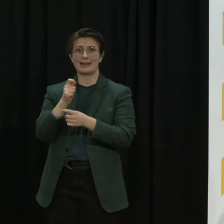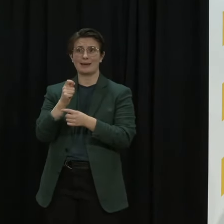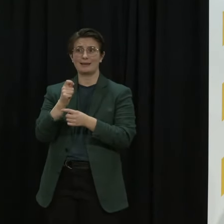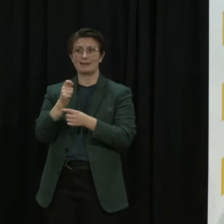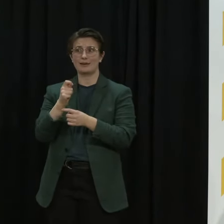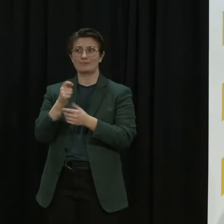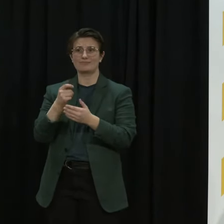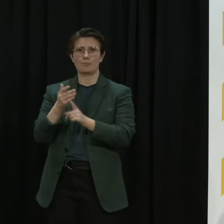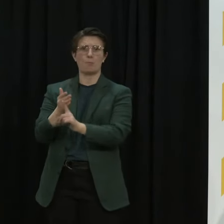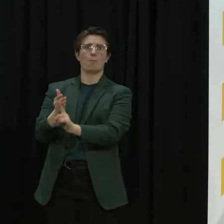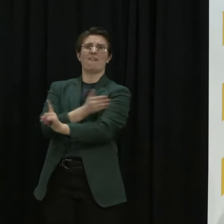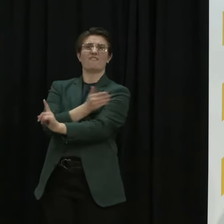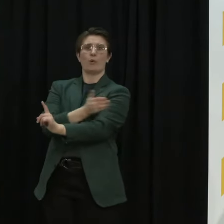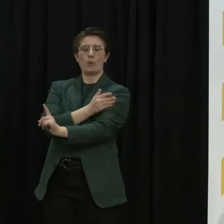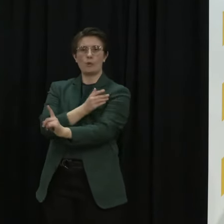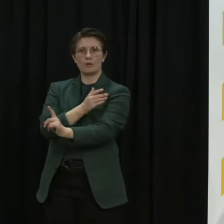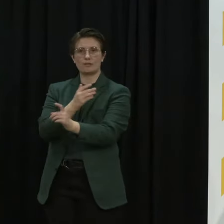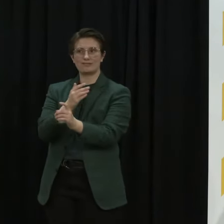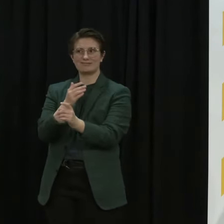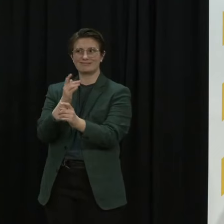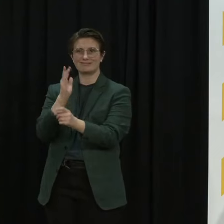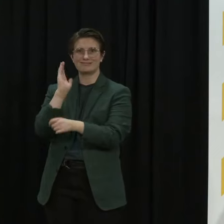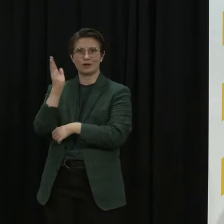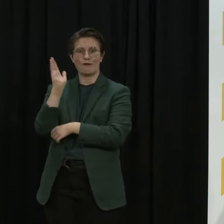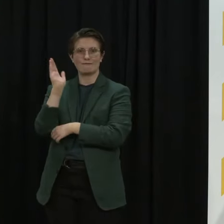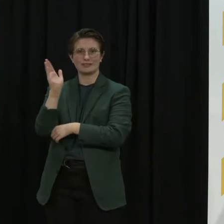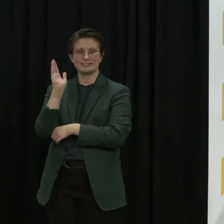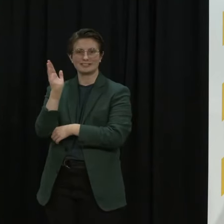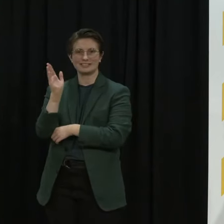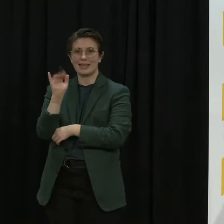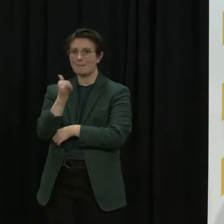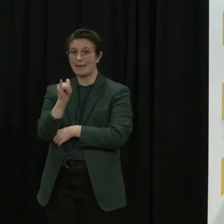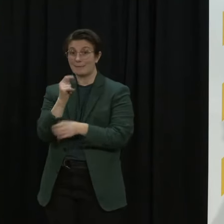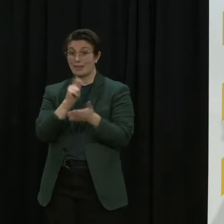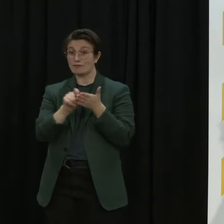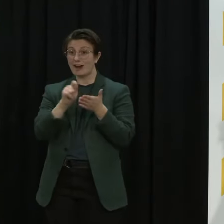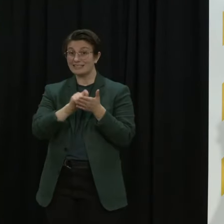wonder whether in the future, the report can be released more